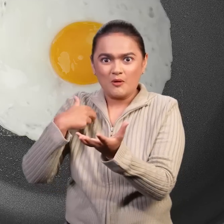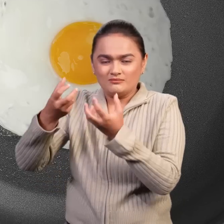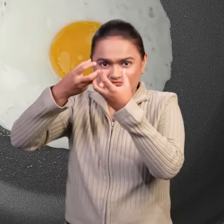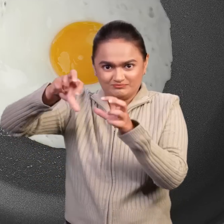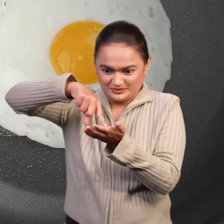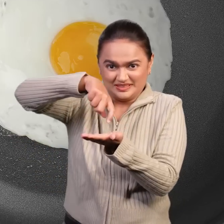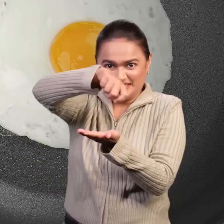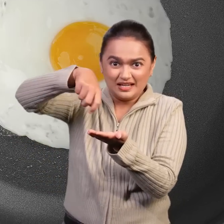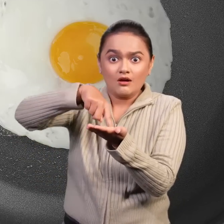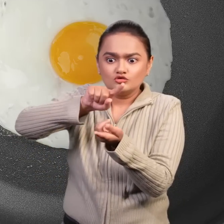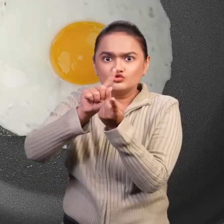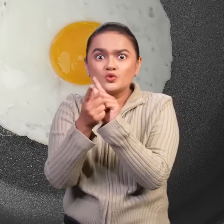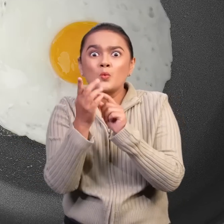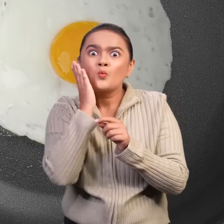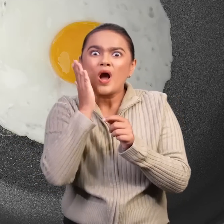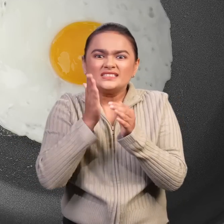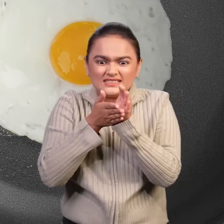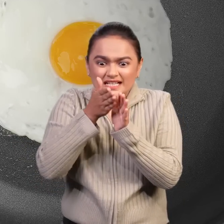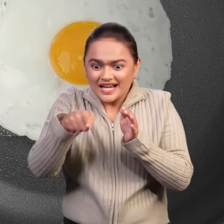put it on a pan that it turns white and opaque.